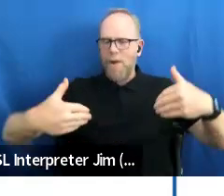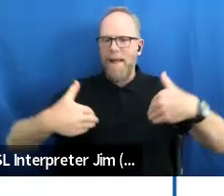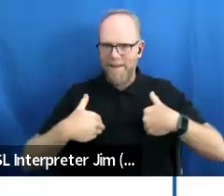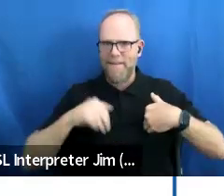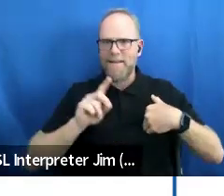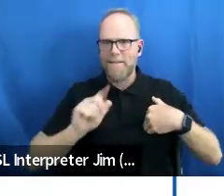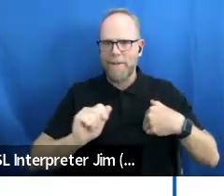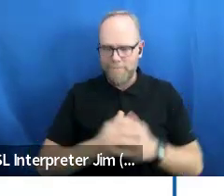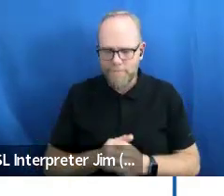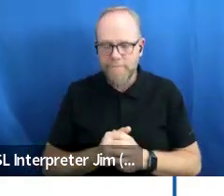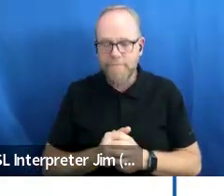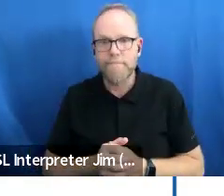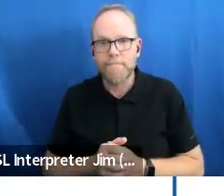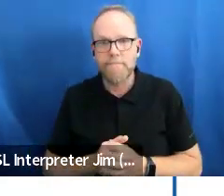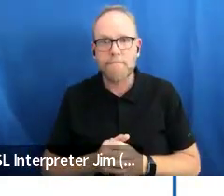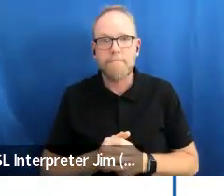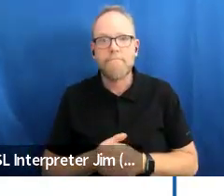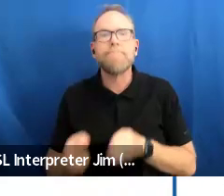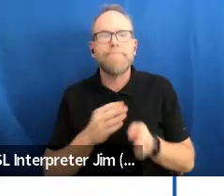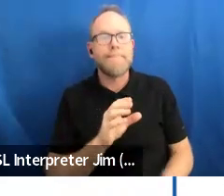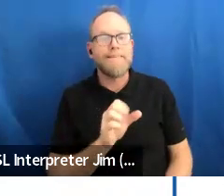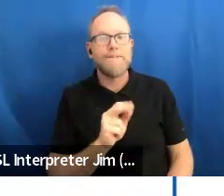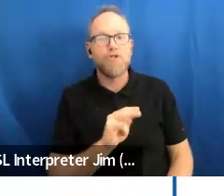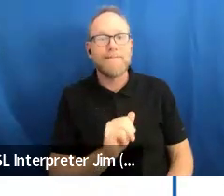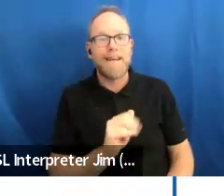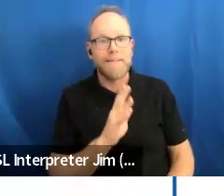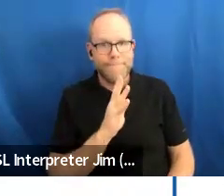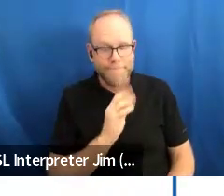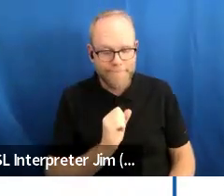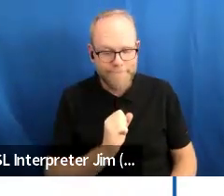Yes, and as I talked about earlier with intersectionality,